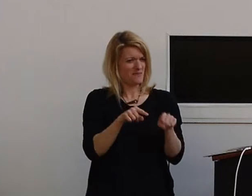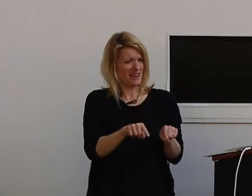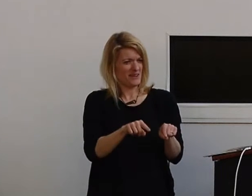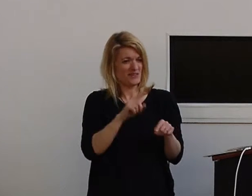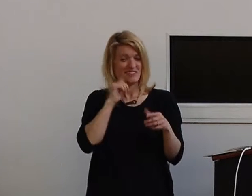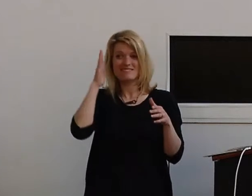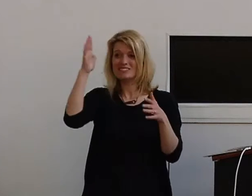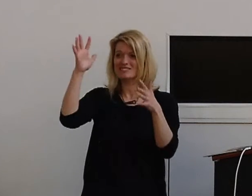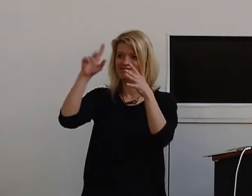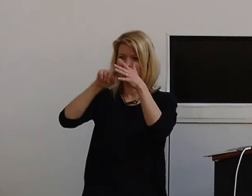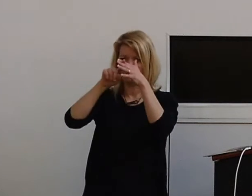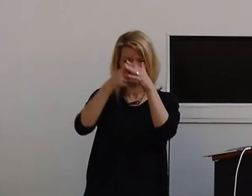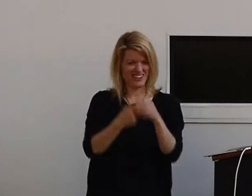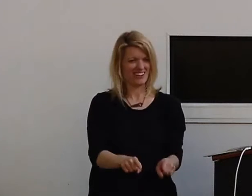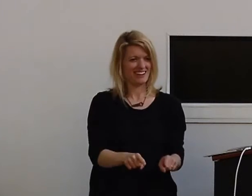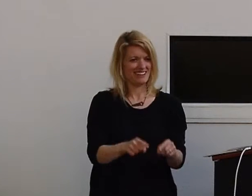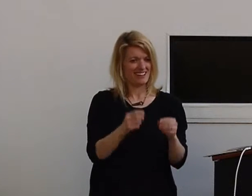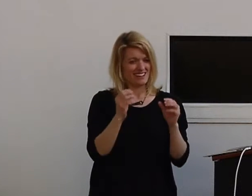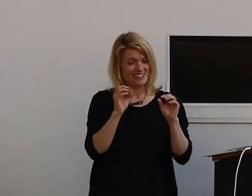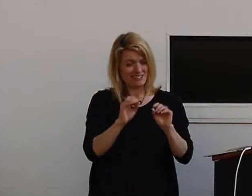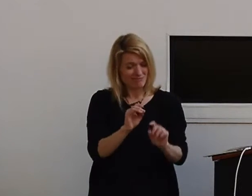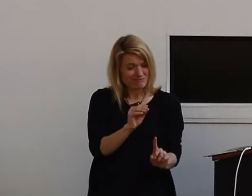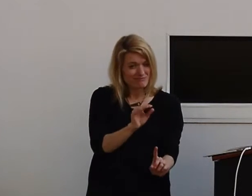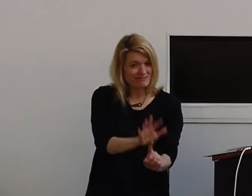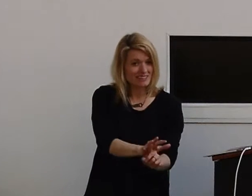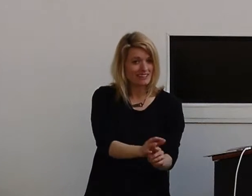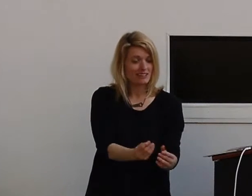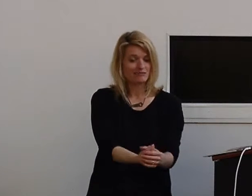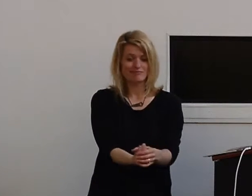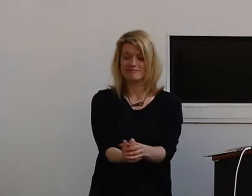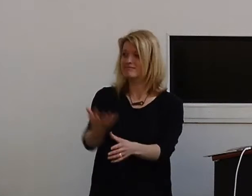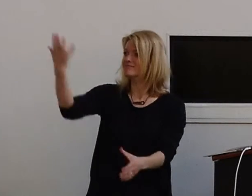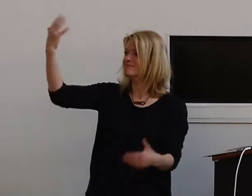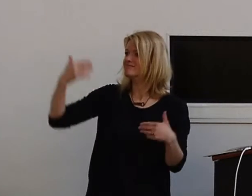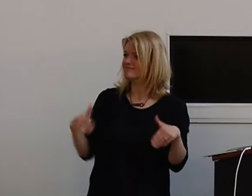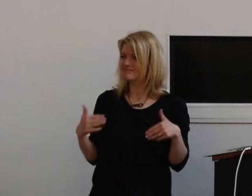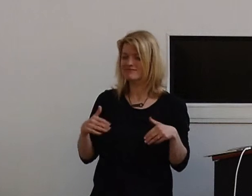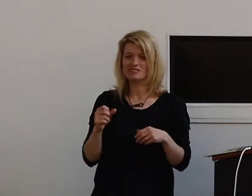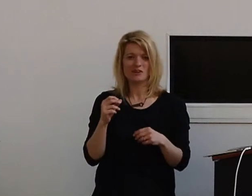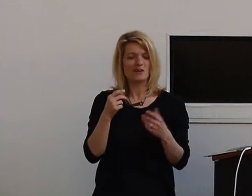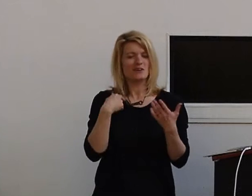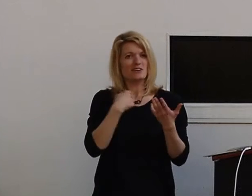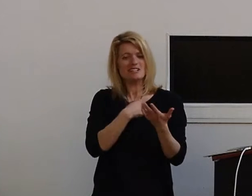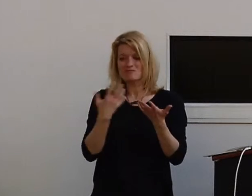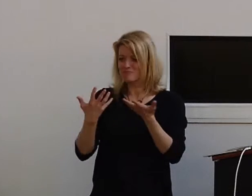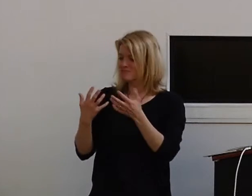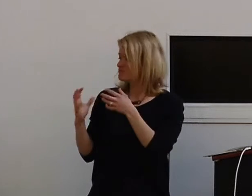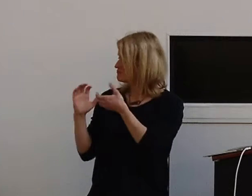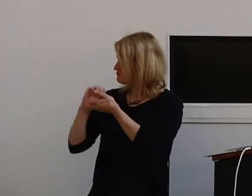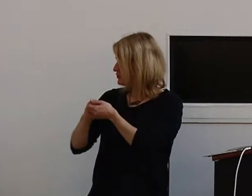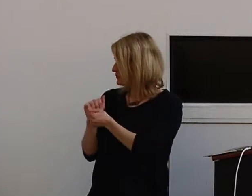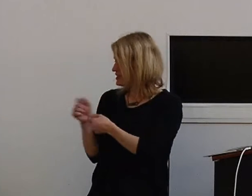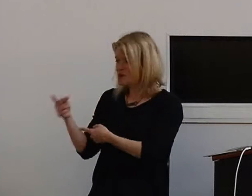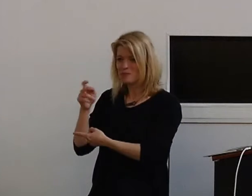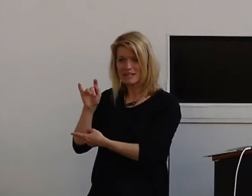age three is an important population as well. Those children need to be exposed to language